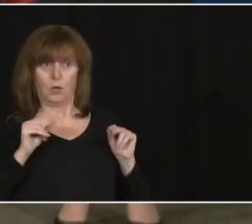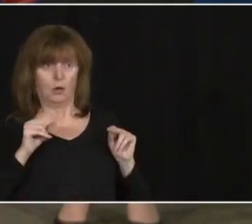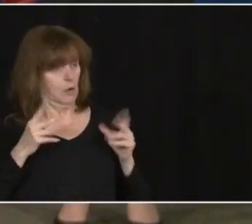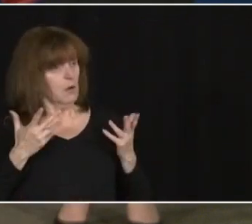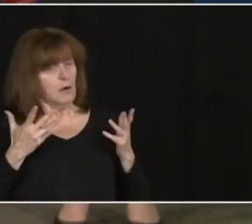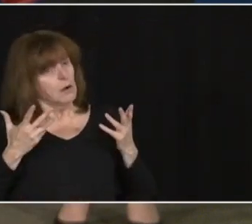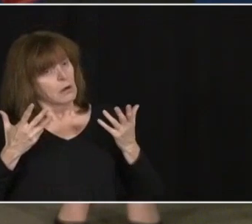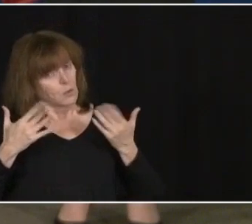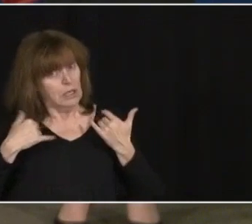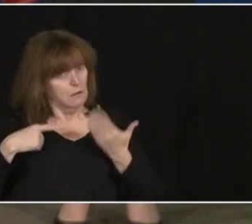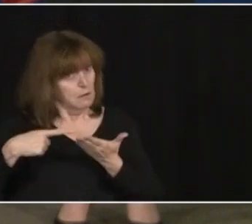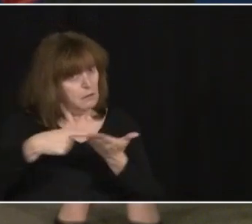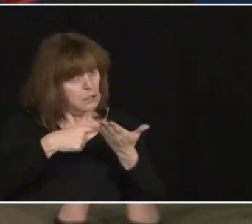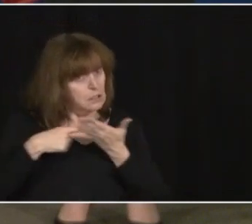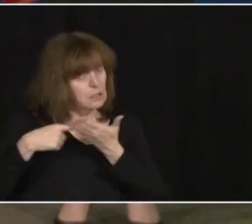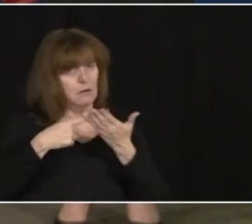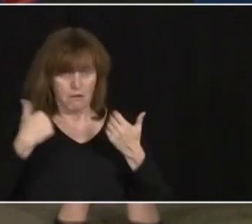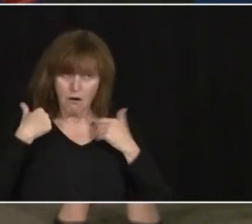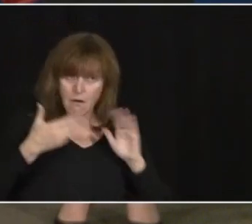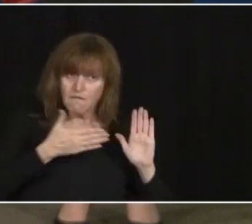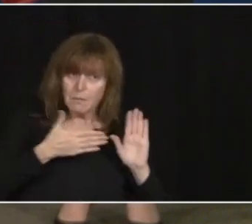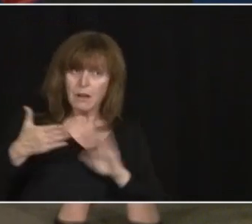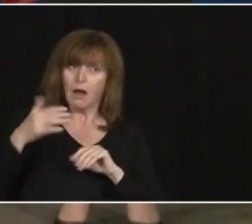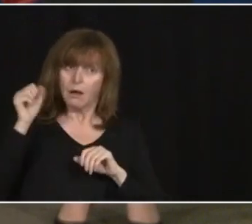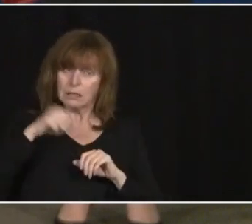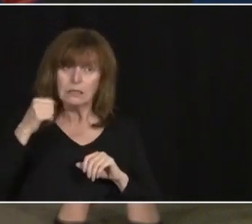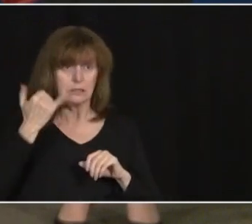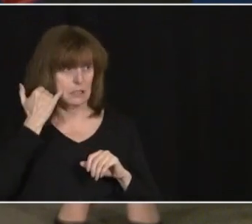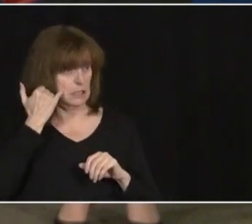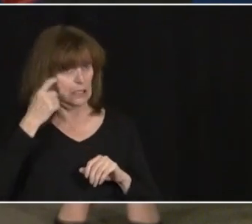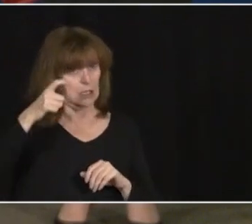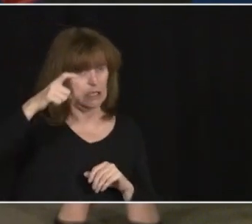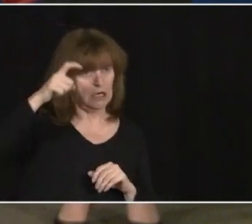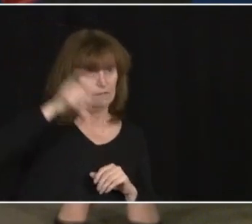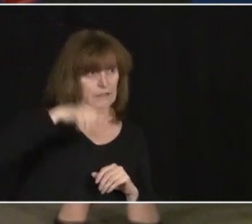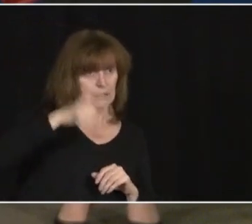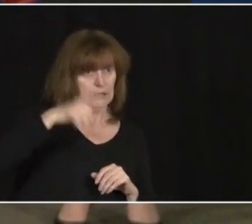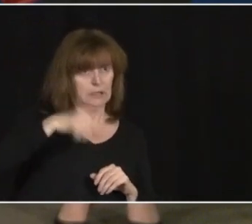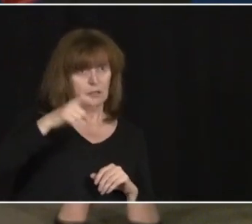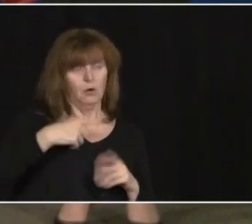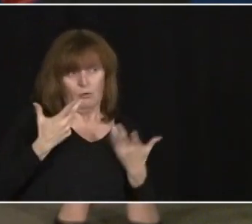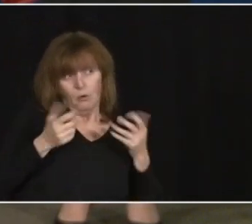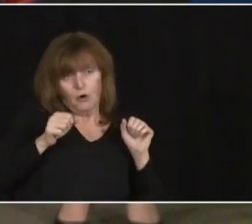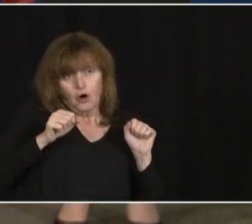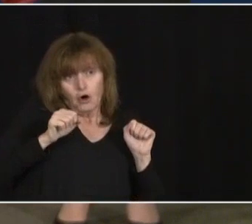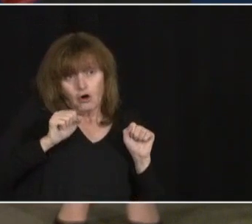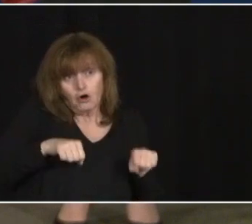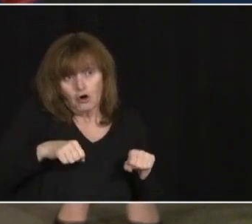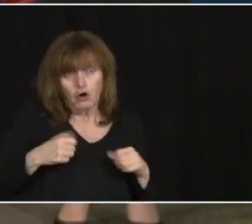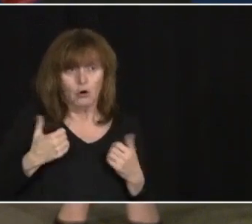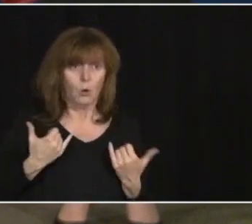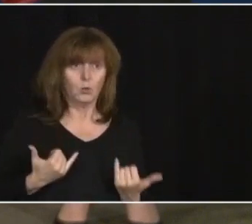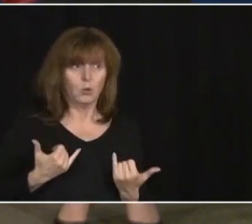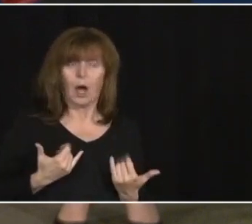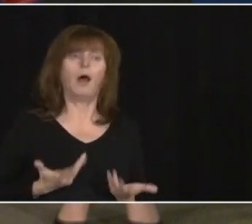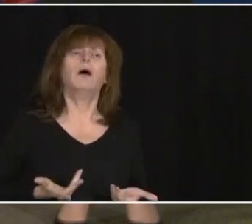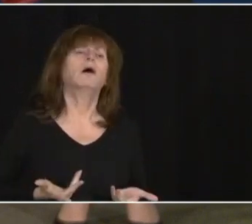I wouldn't take that off the table. I could be saying no today and tomorrow we could be calling in the army.